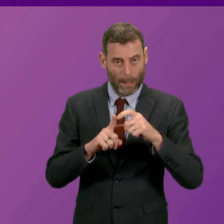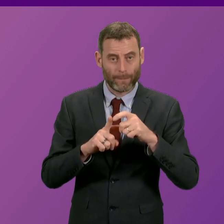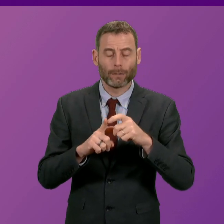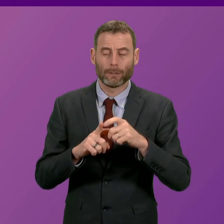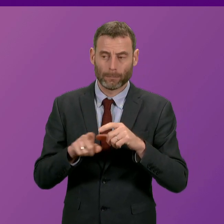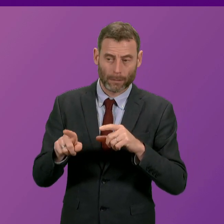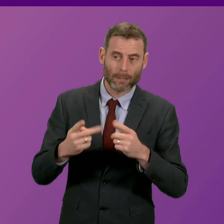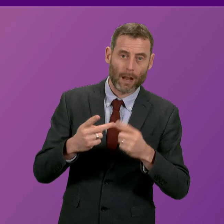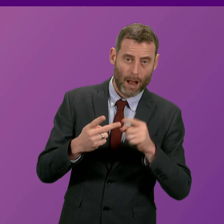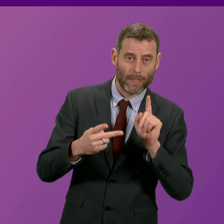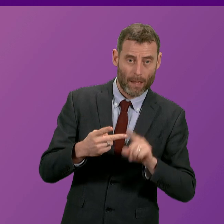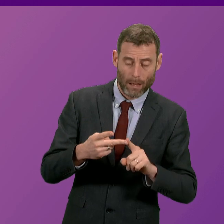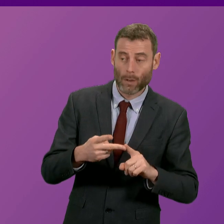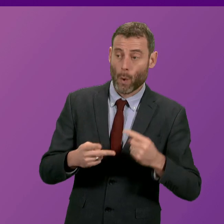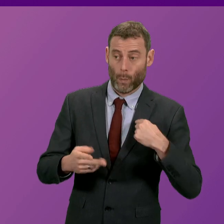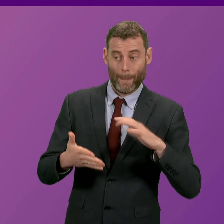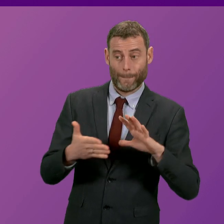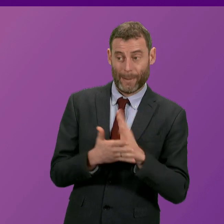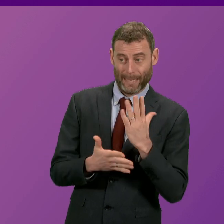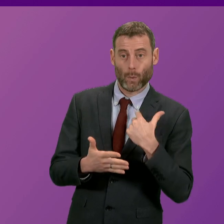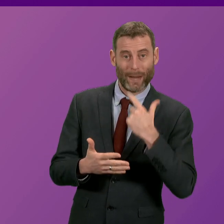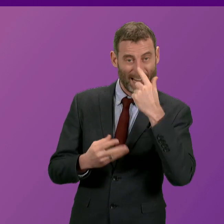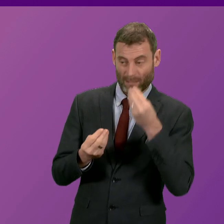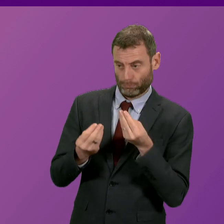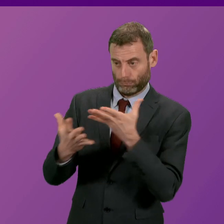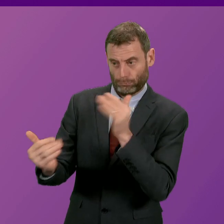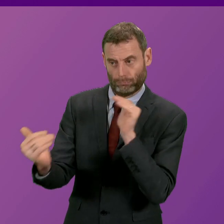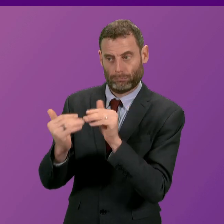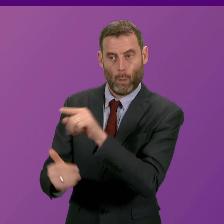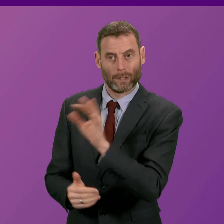colleague the Deputy First Minister is delighted with that announcement, too.